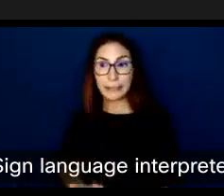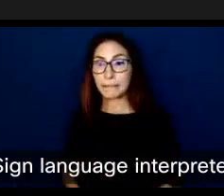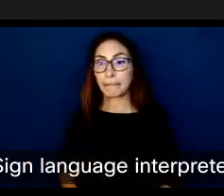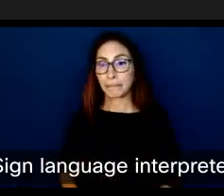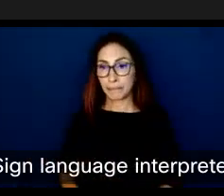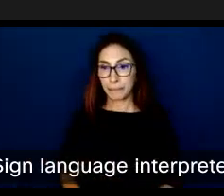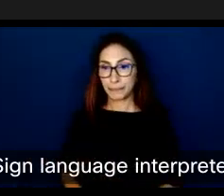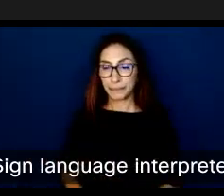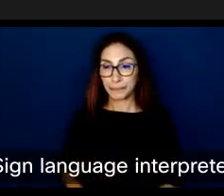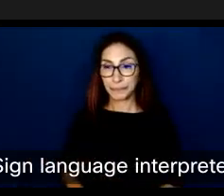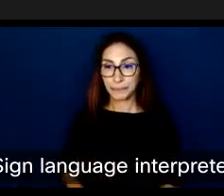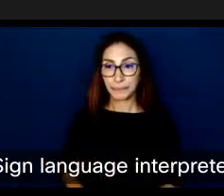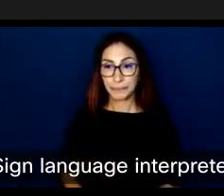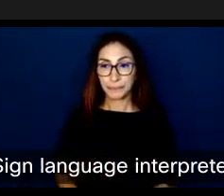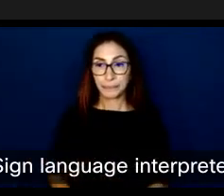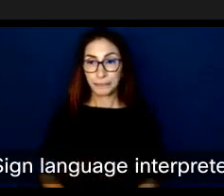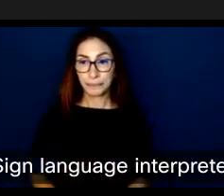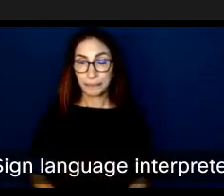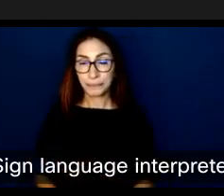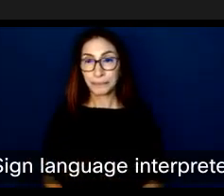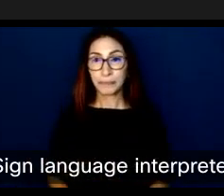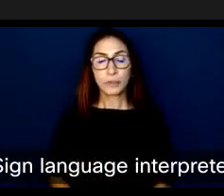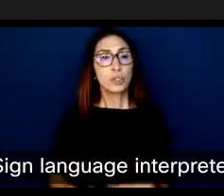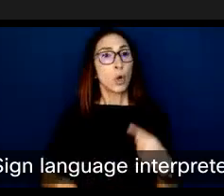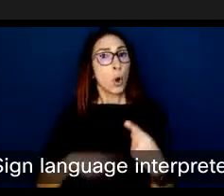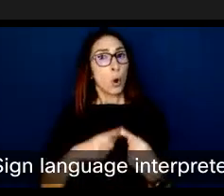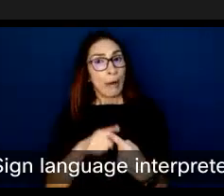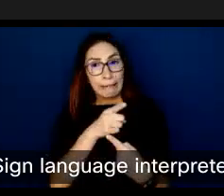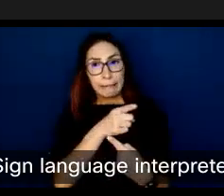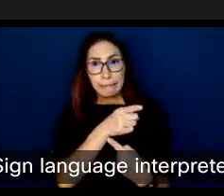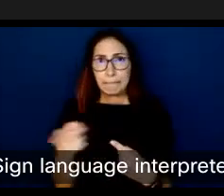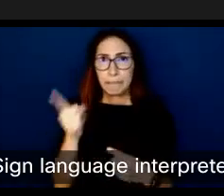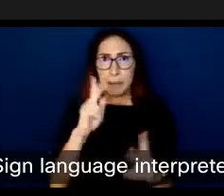think about you know, our state compared to the rest of the